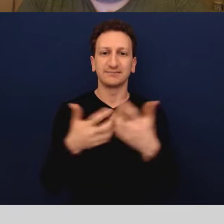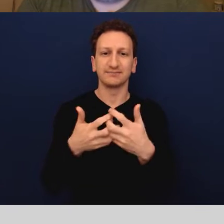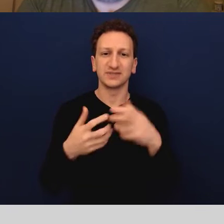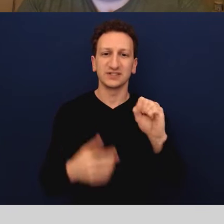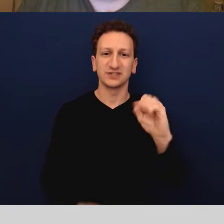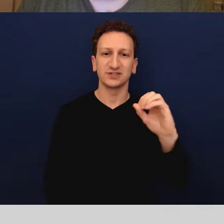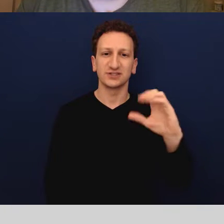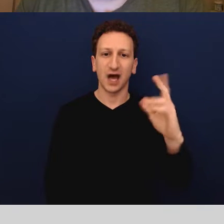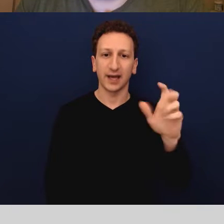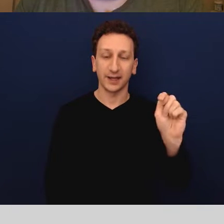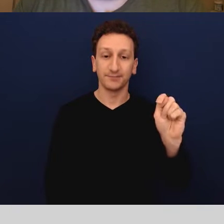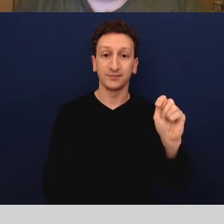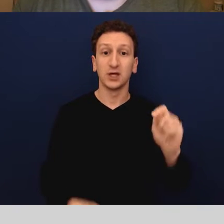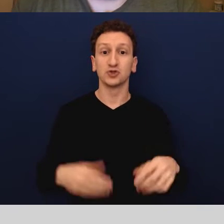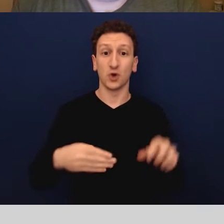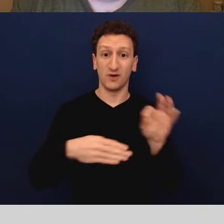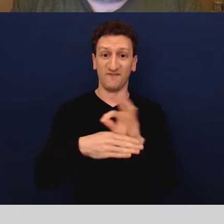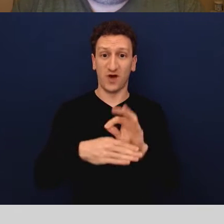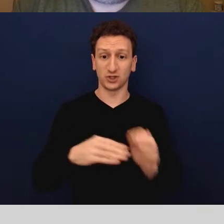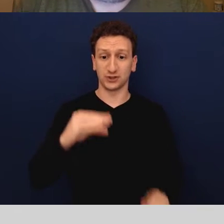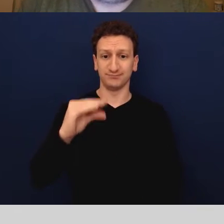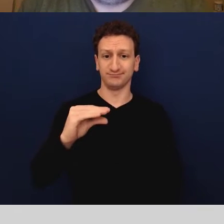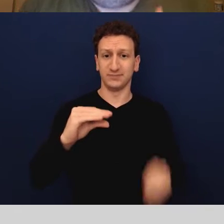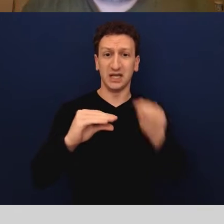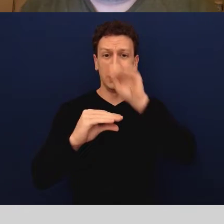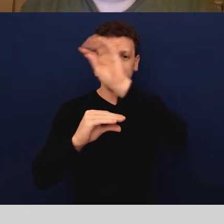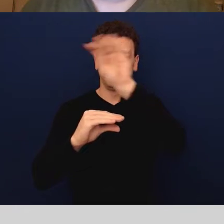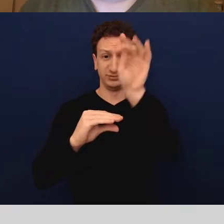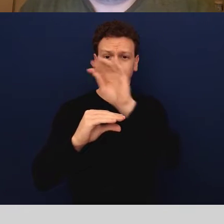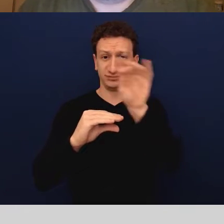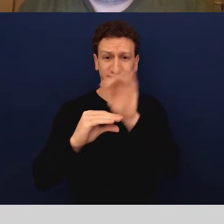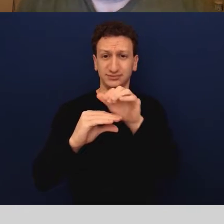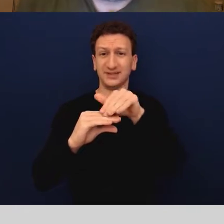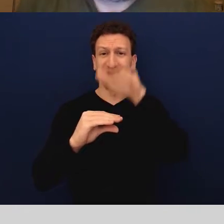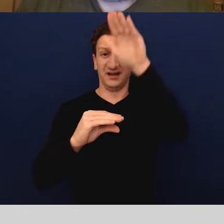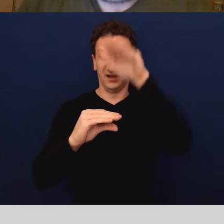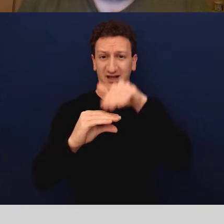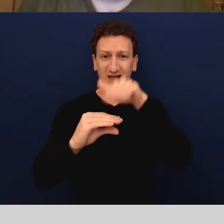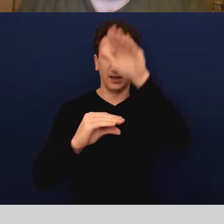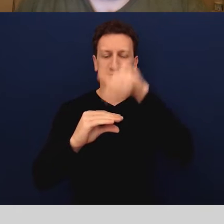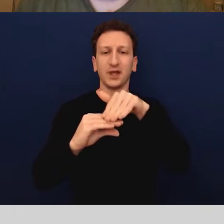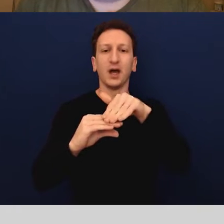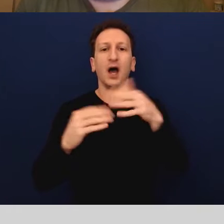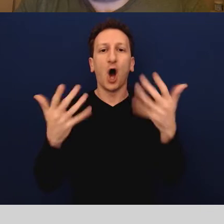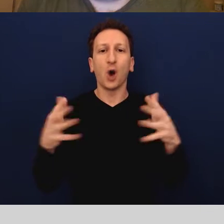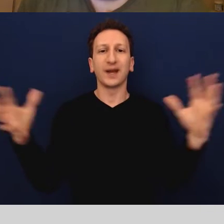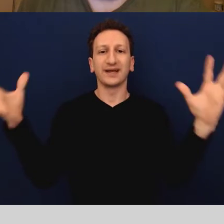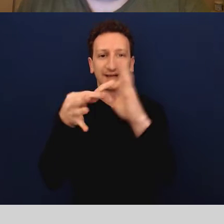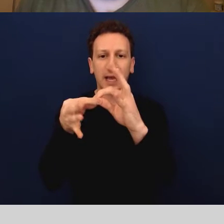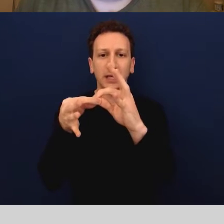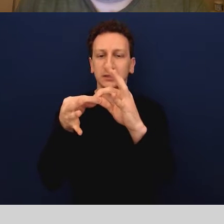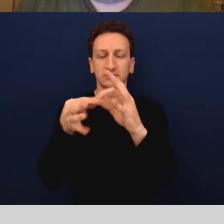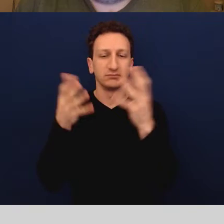you can assume the socket is already connected. Let's try and test it manually. We create a circuit, we connect to it.